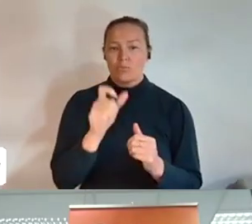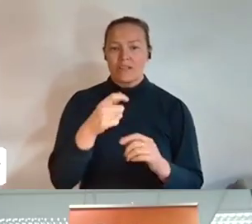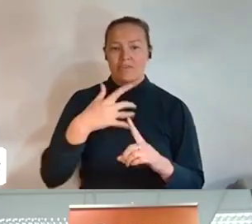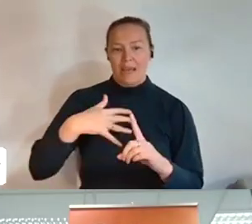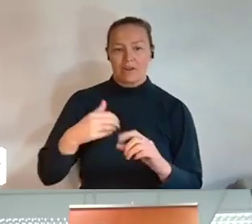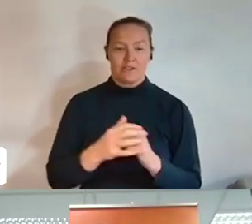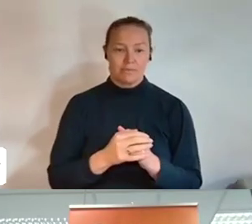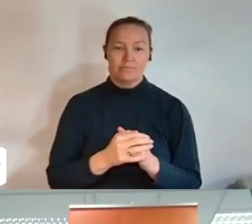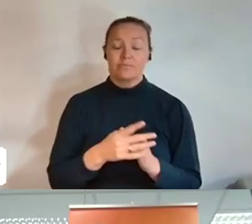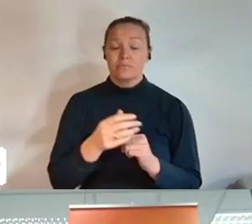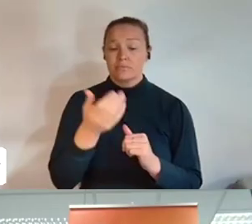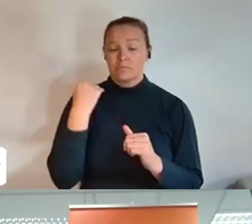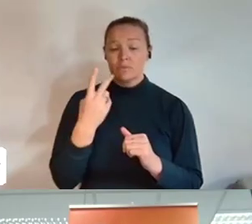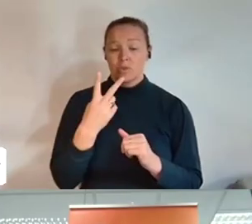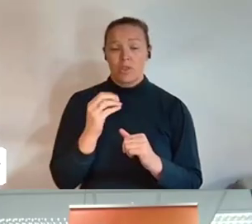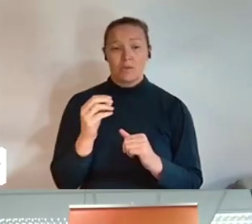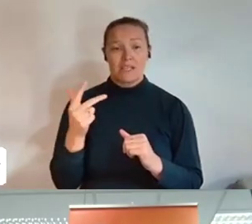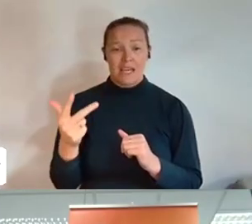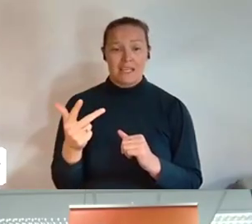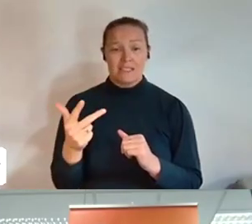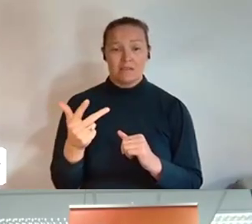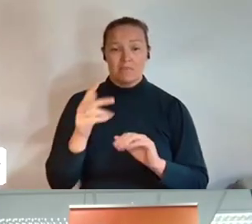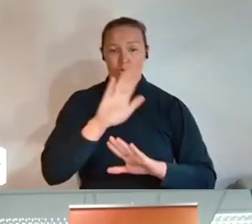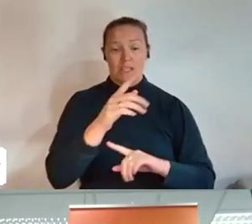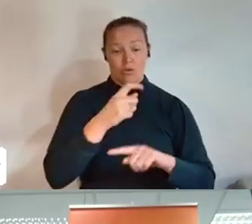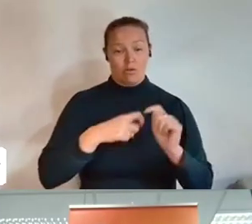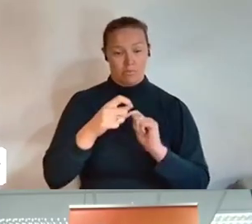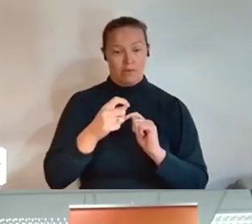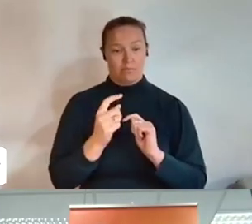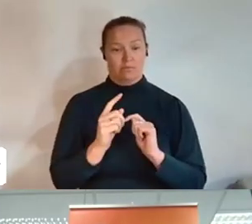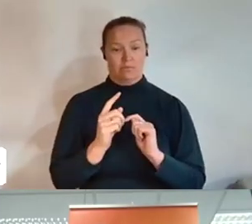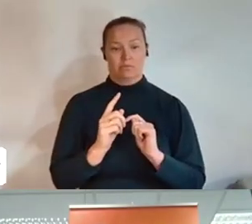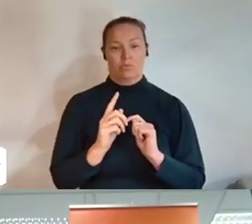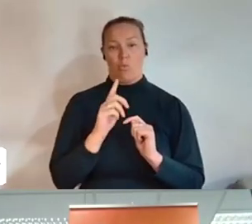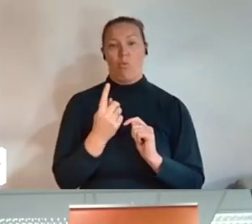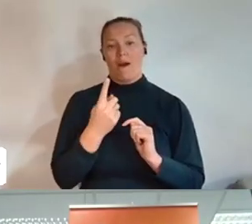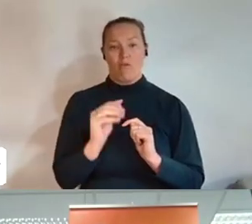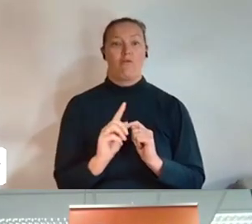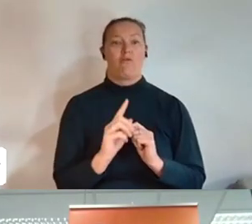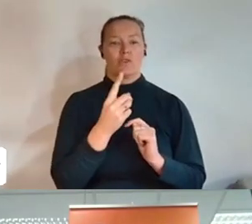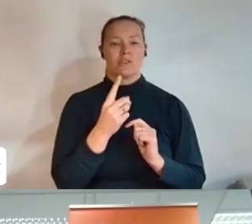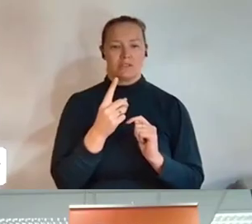in 2008 Aotearoa became one of the first countries to sign up to the UN Convention on the Rights of